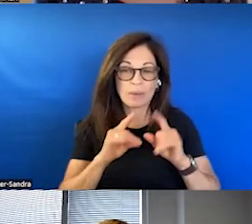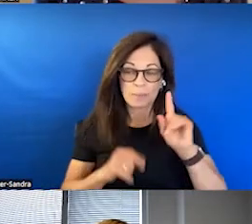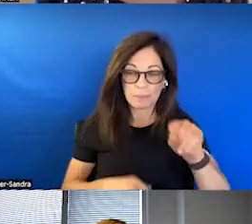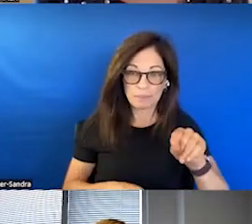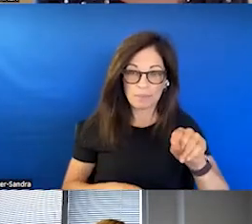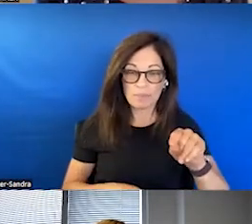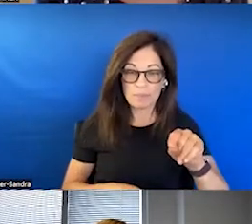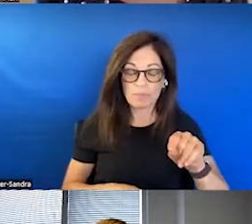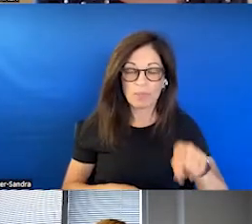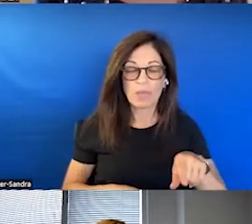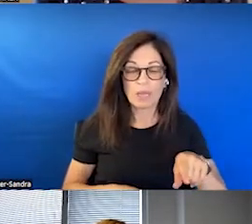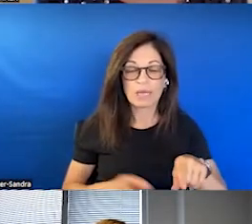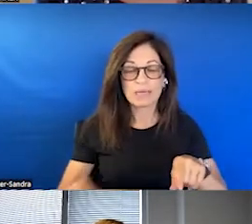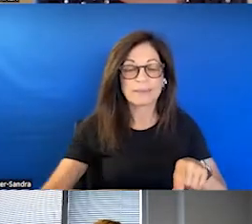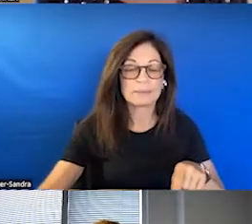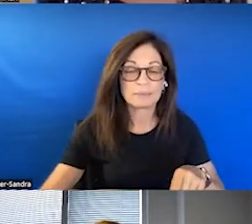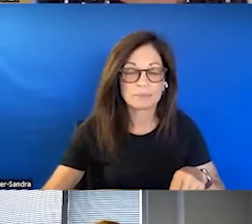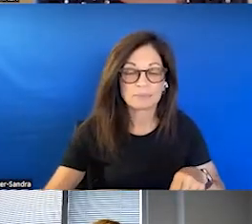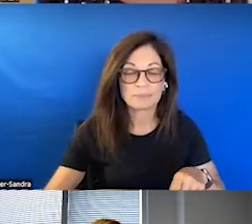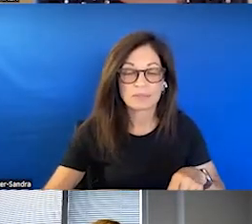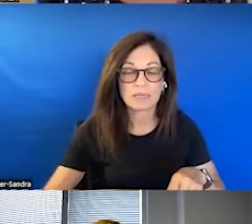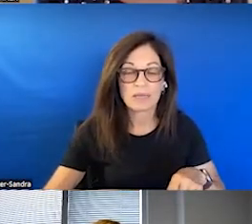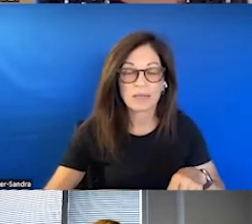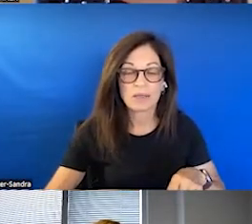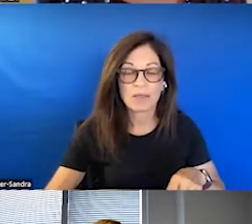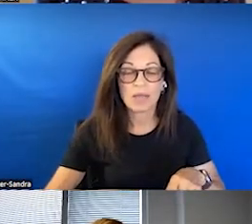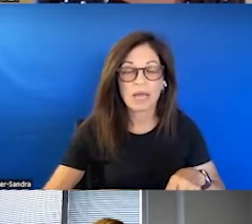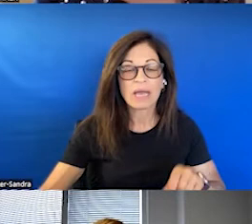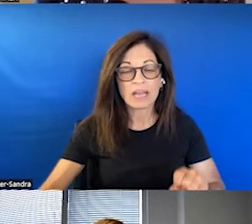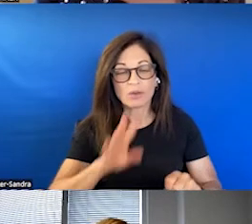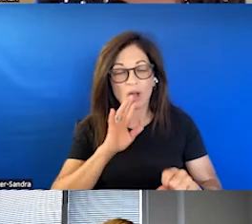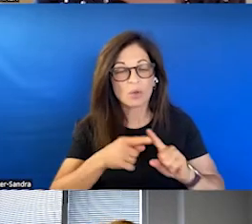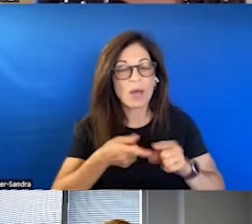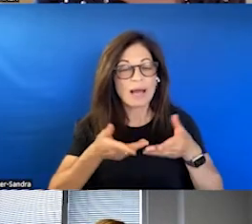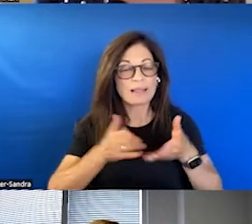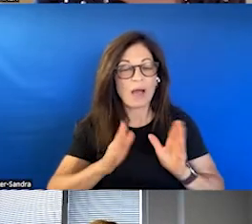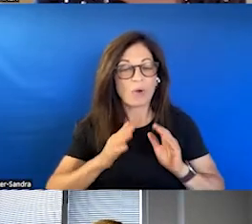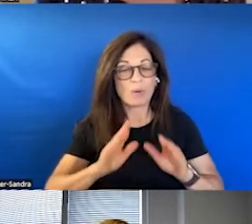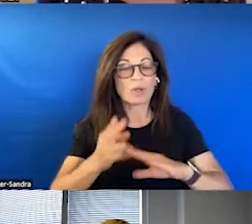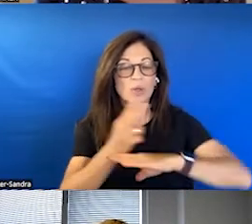YOU CAN SPEAK TO USE OF TELEHEALTH. AND ANY FLEXIBILITY FOR, METROPOLITAN IN RURAL AREAS.